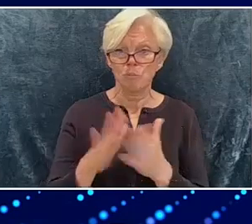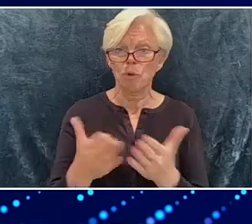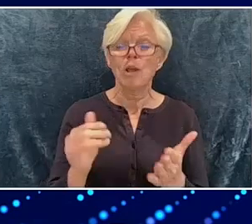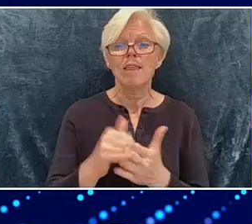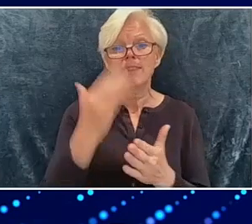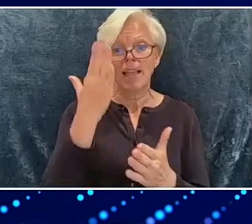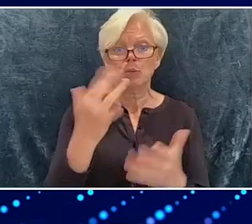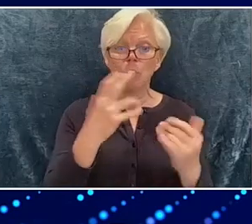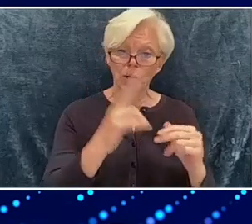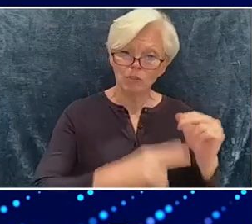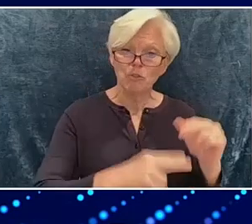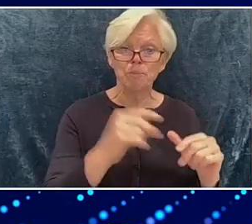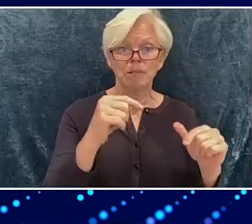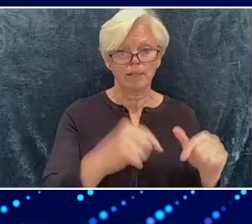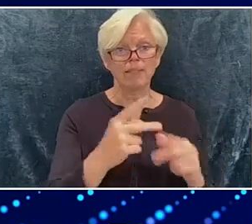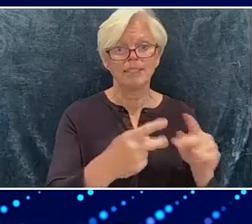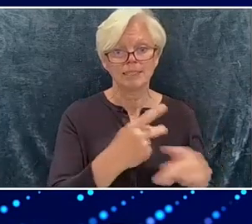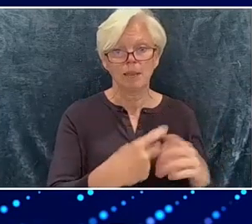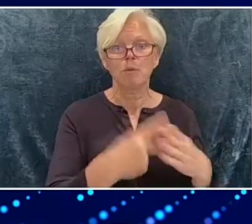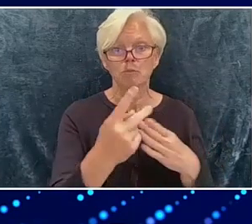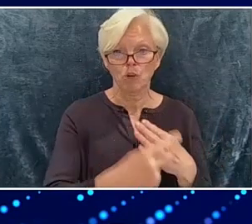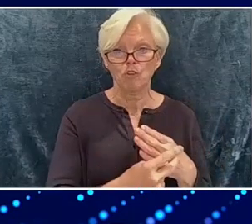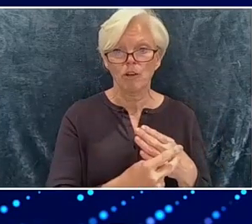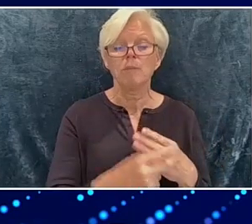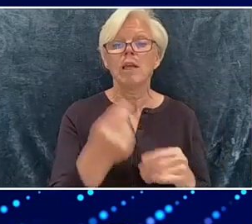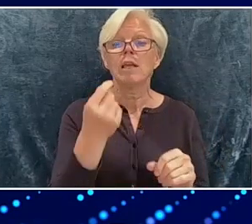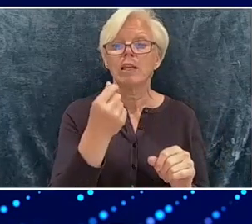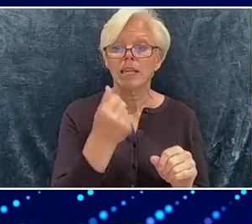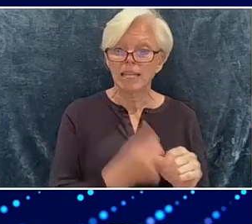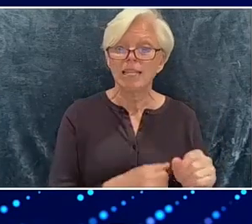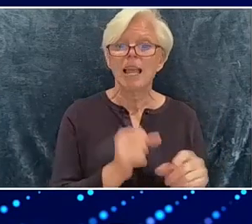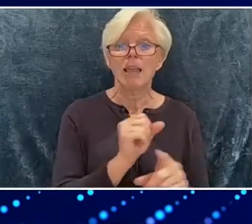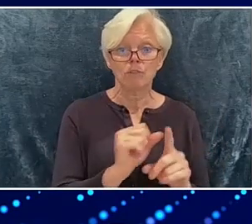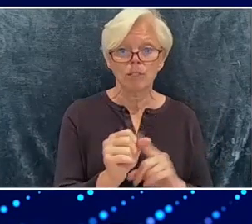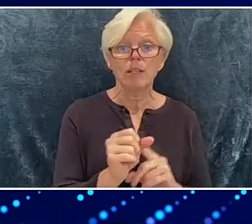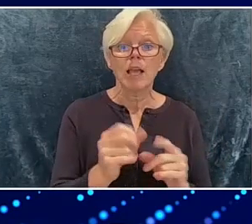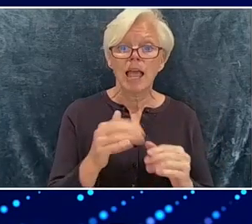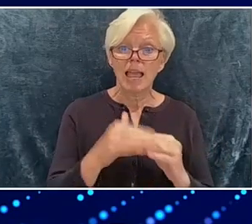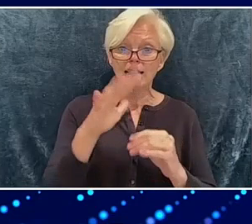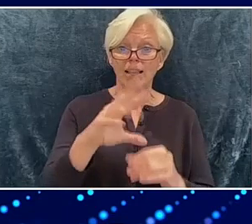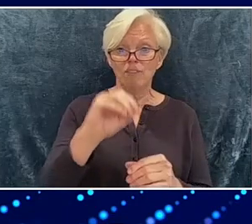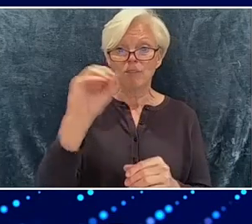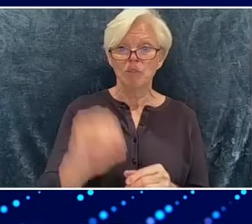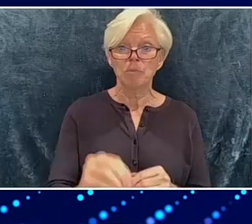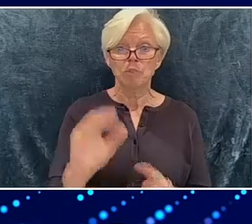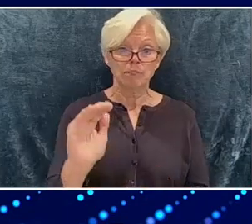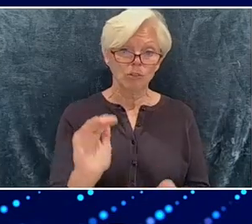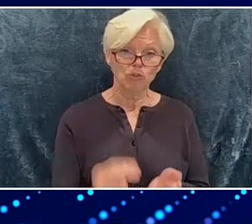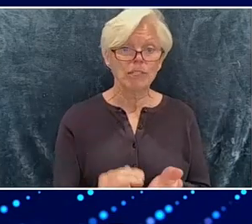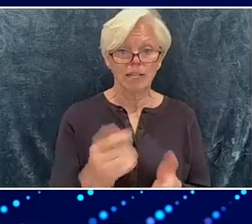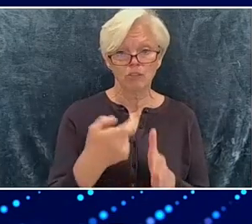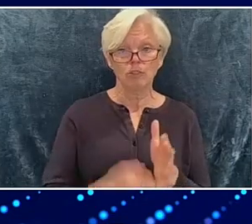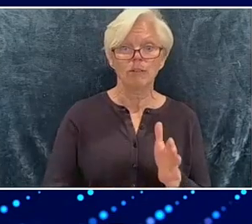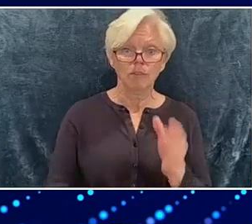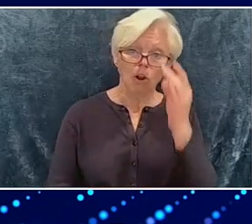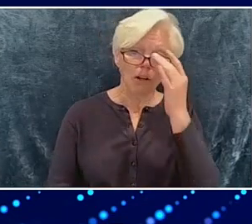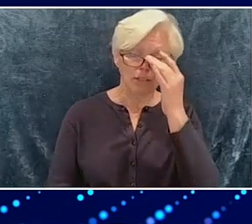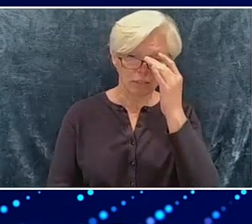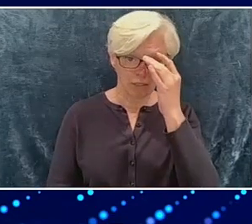these programs. In every one of the cases, it was at least a 50% reduction in cost. And there was something I listened to